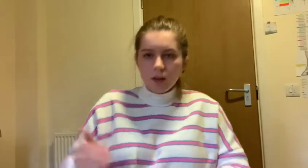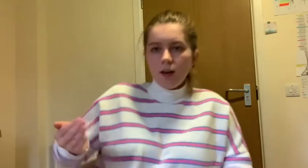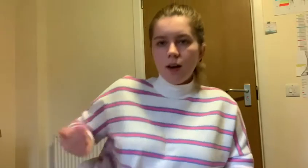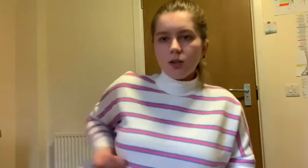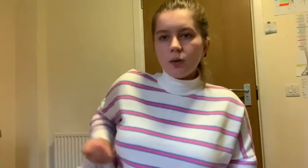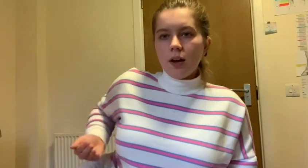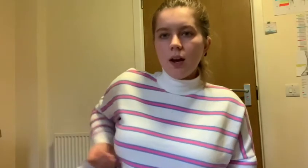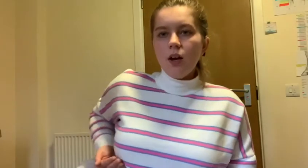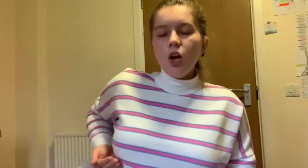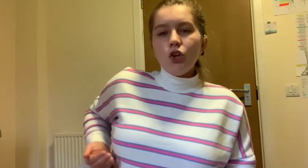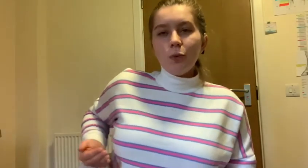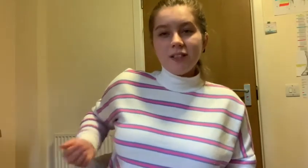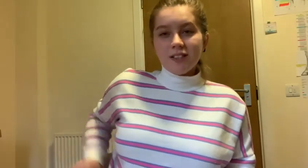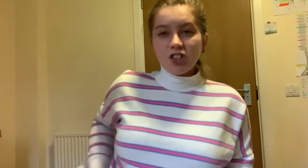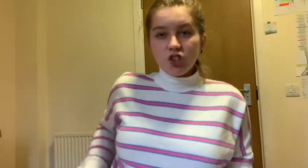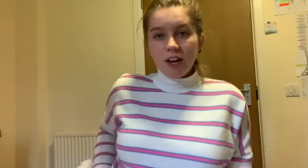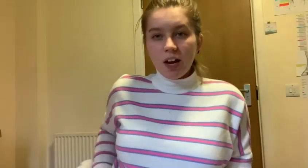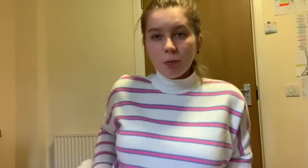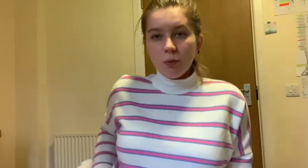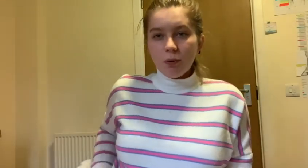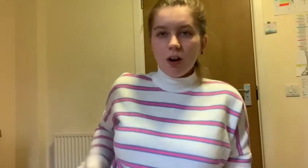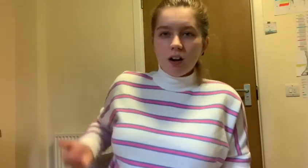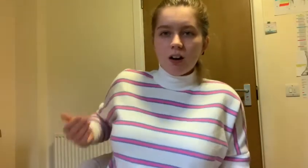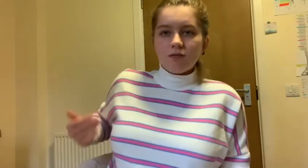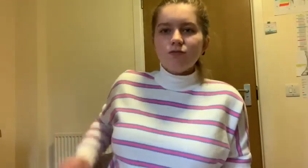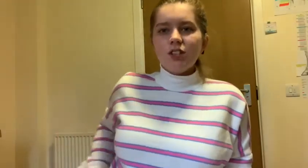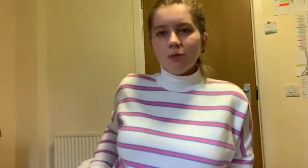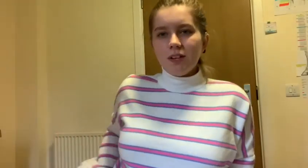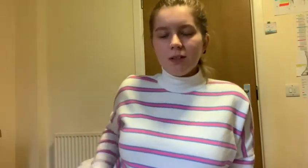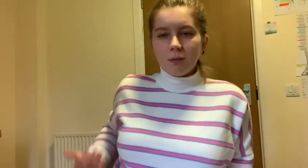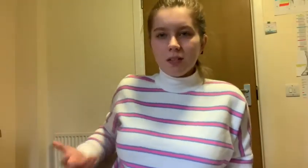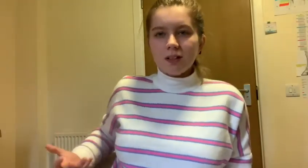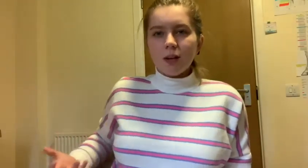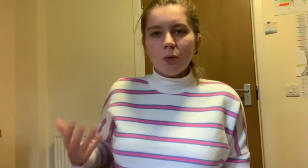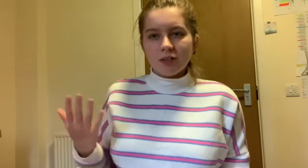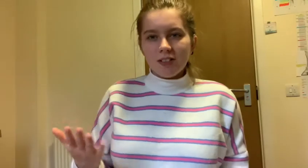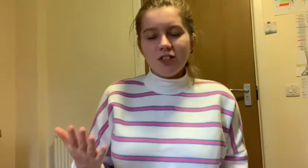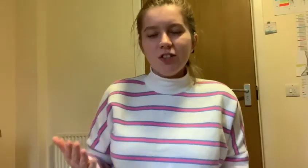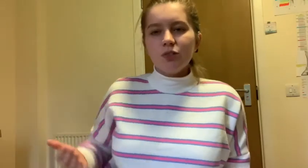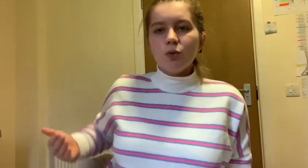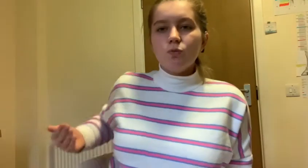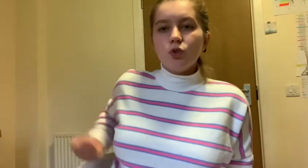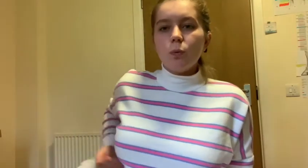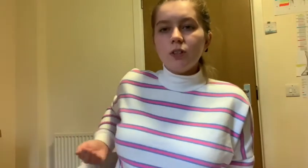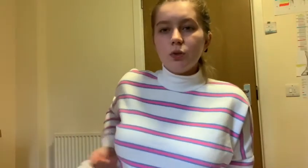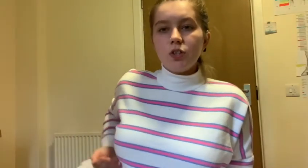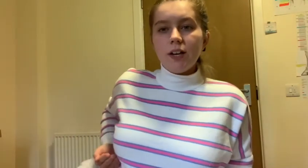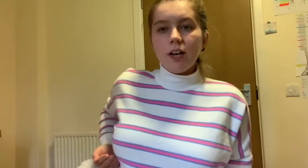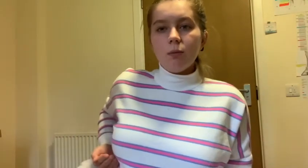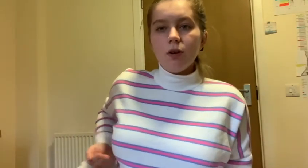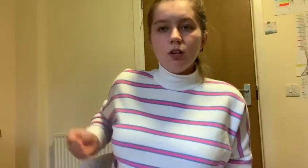"I don't care" normally this is at your hip but I can't reach to the hip because I'm sat down whilst teaching you, so normally do it on your hip.